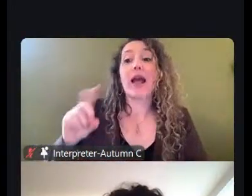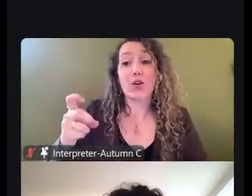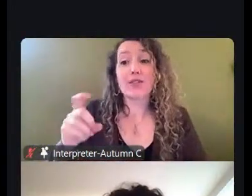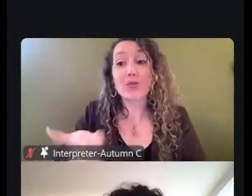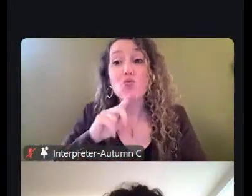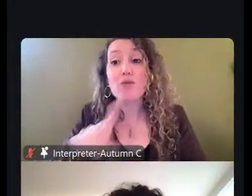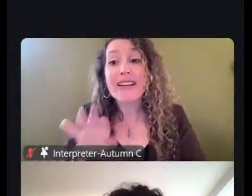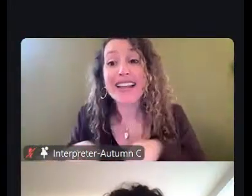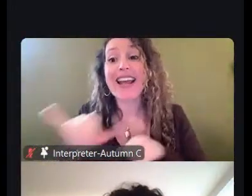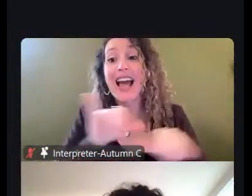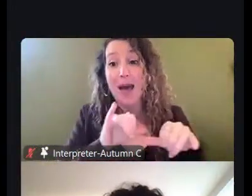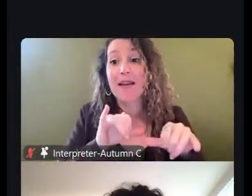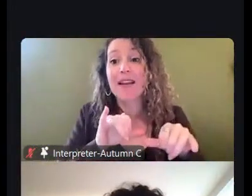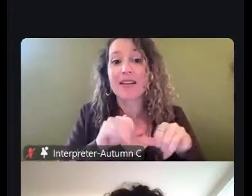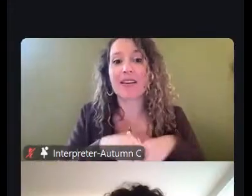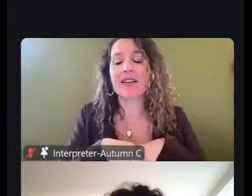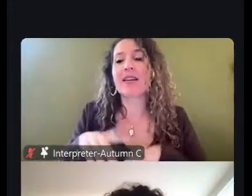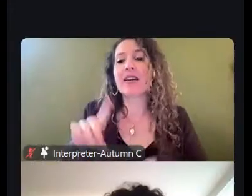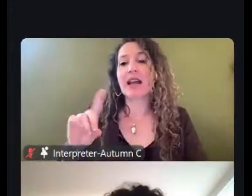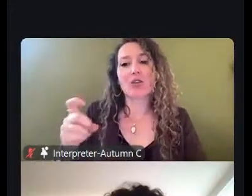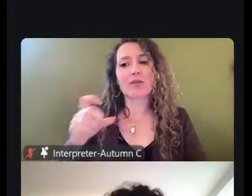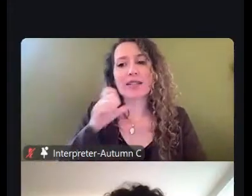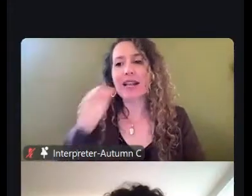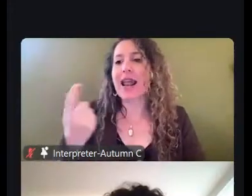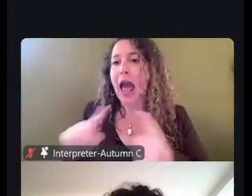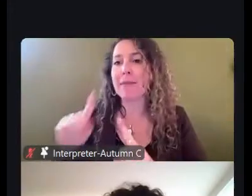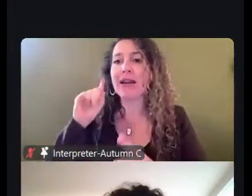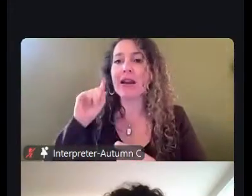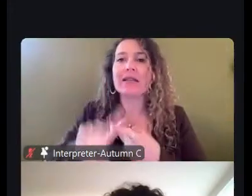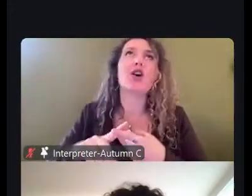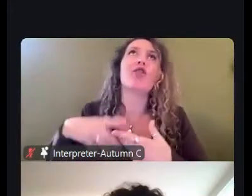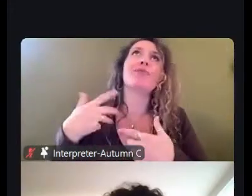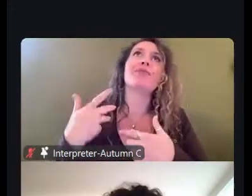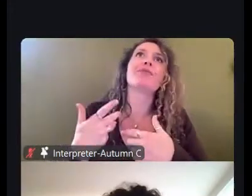And often diagnosis does not happen until a complication